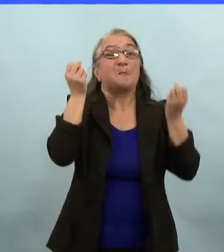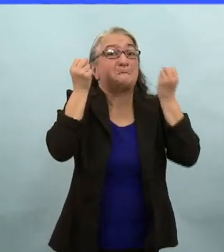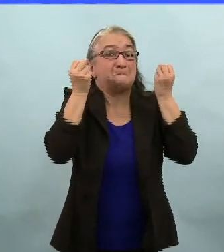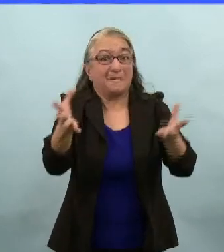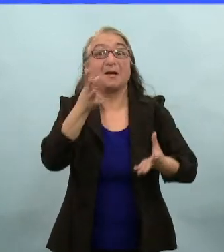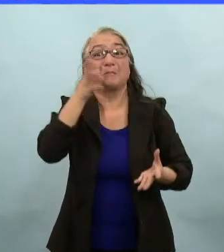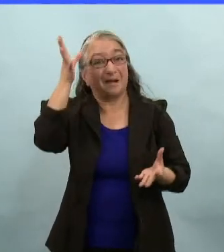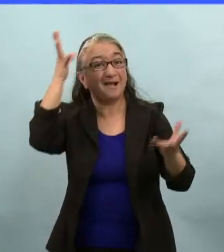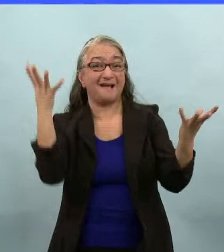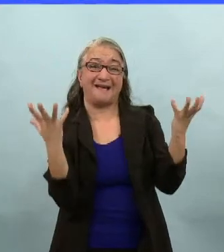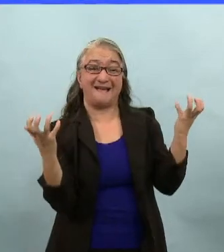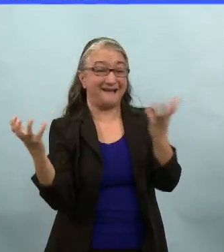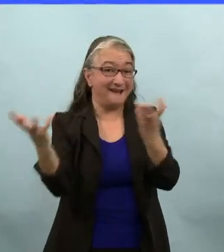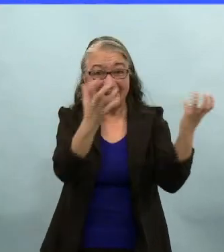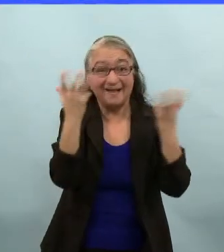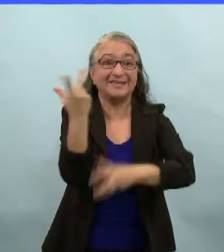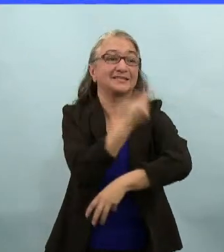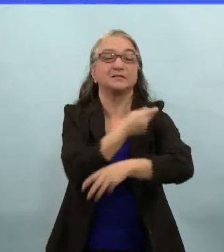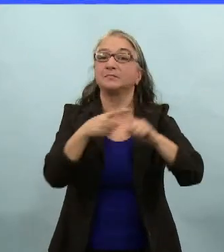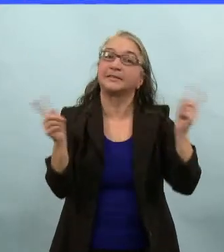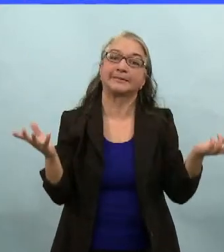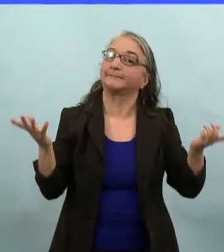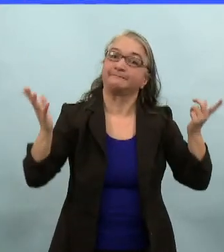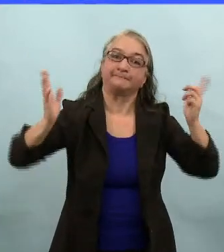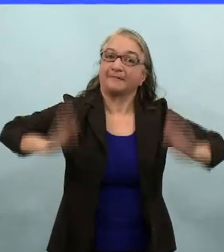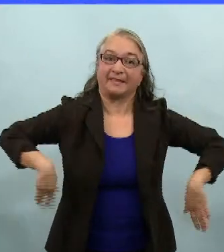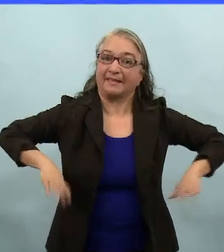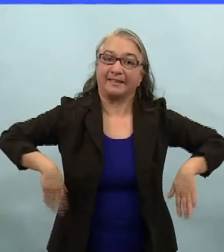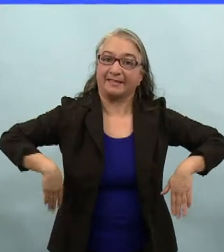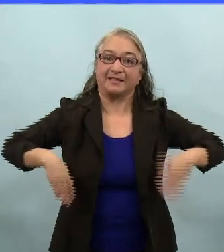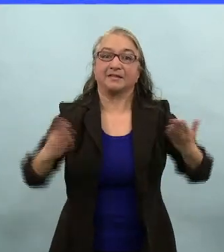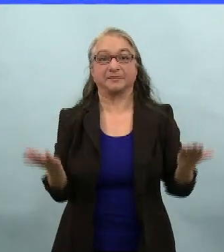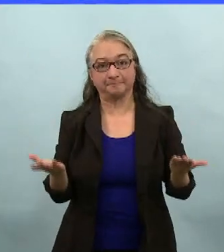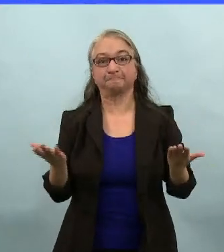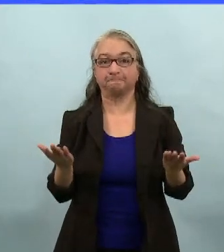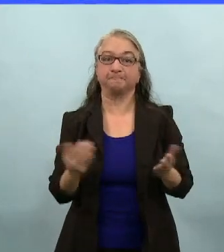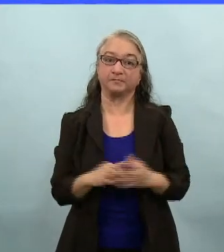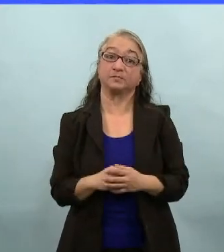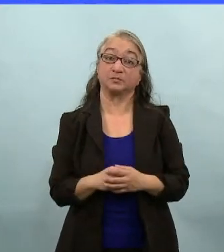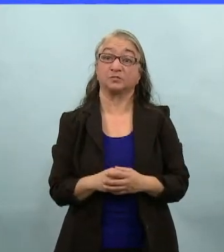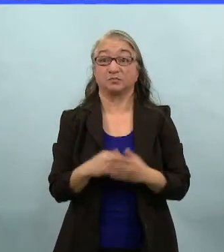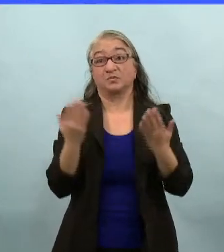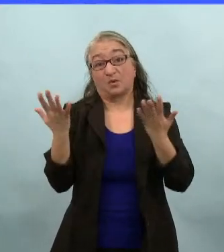younger children won't be able to get protection from a cobia 19 vaccine until well into 2022